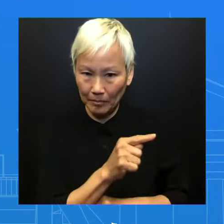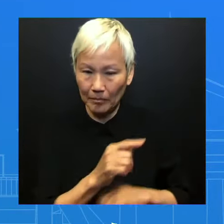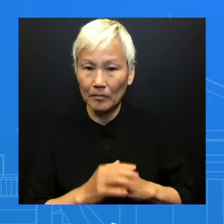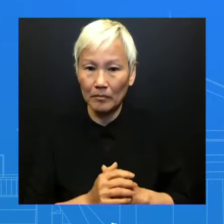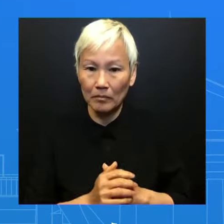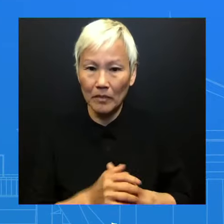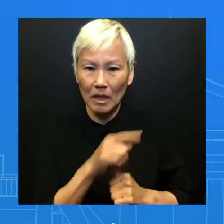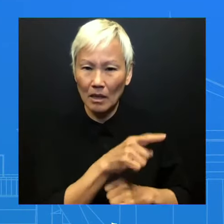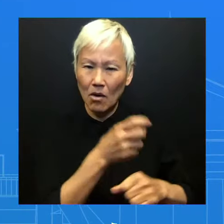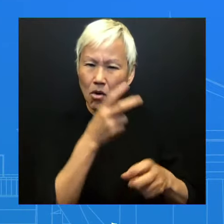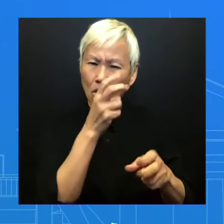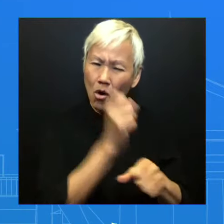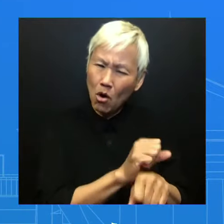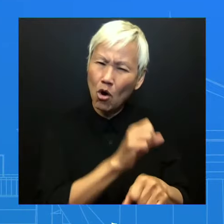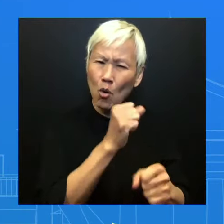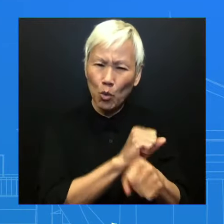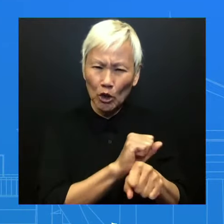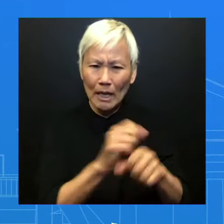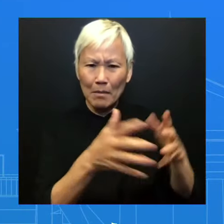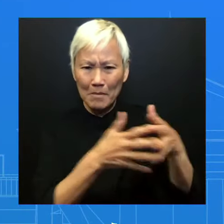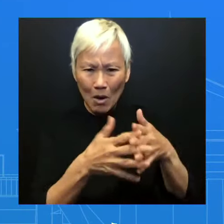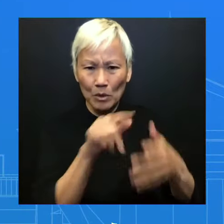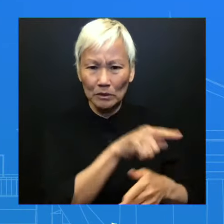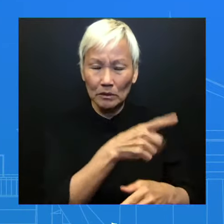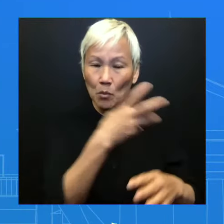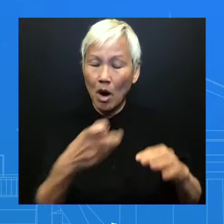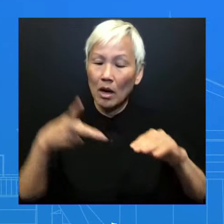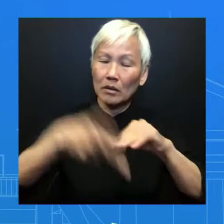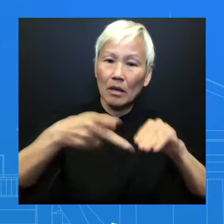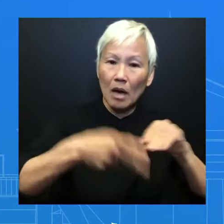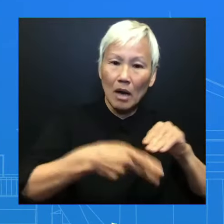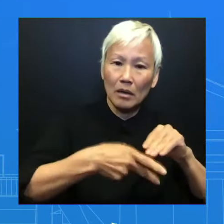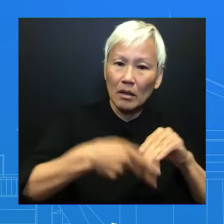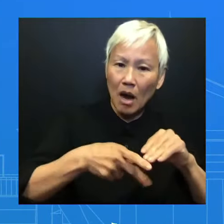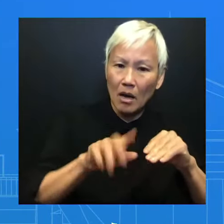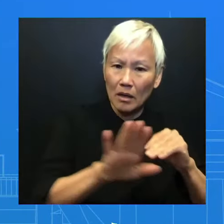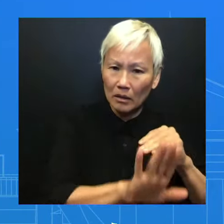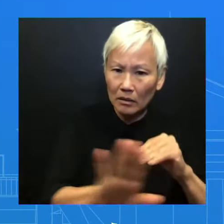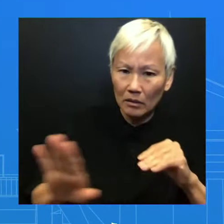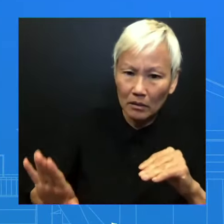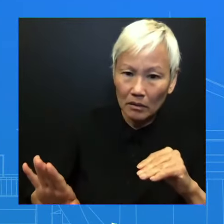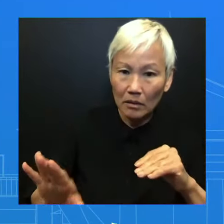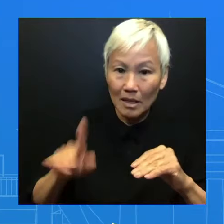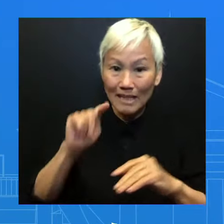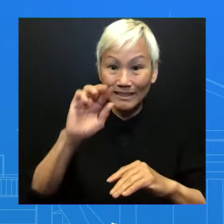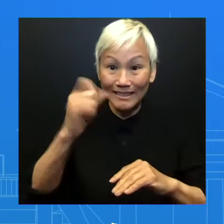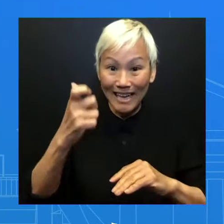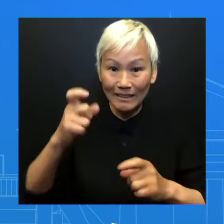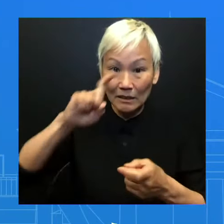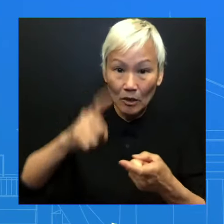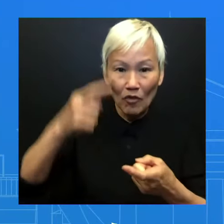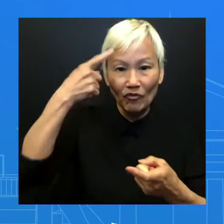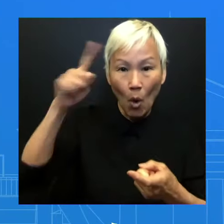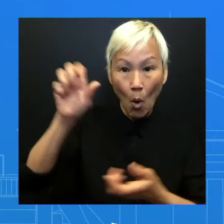while also protecting tax breaks skewed to the wealthy and corporations that will add $3.5 trillion to the debt.